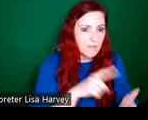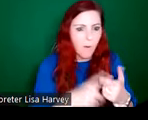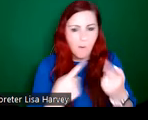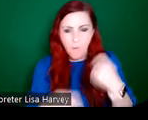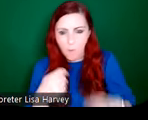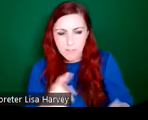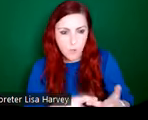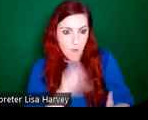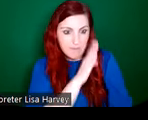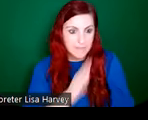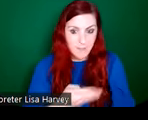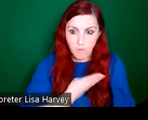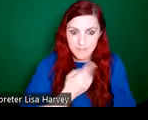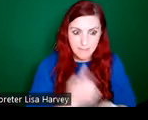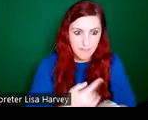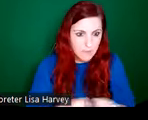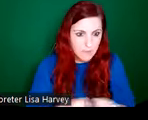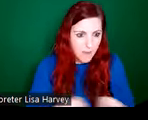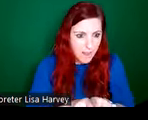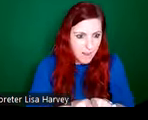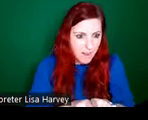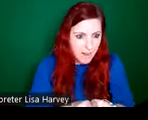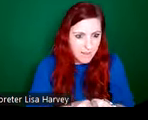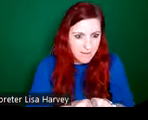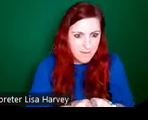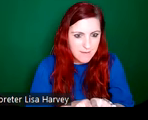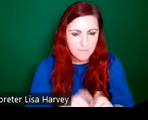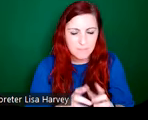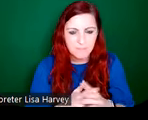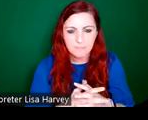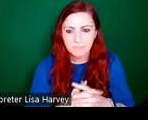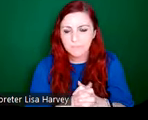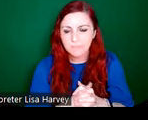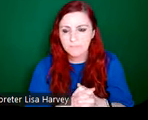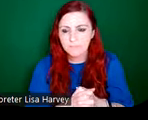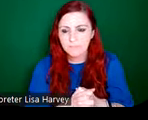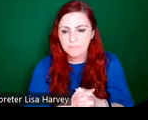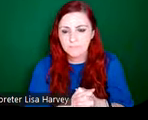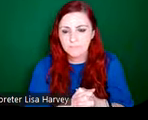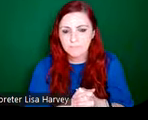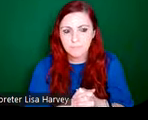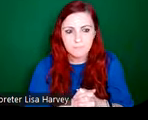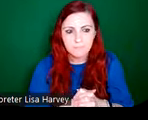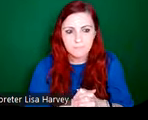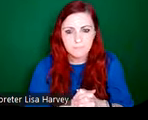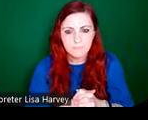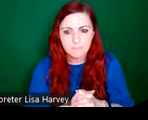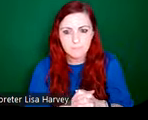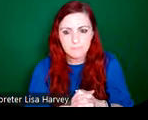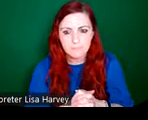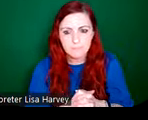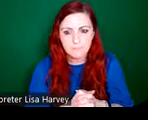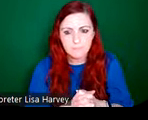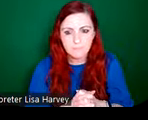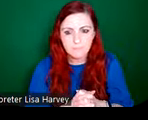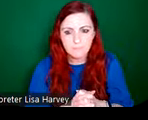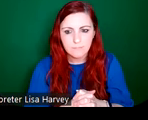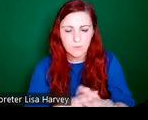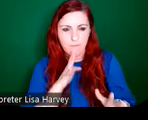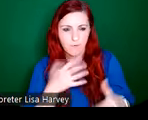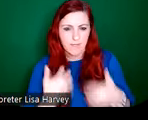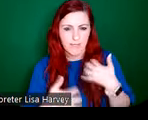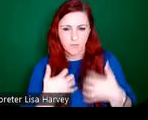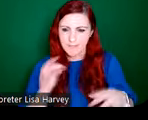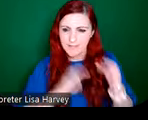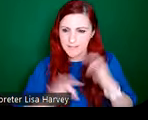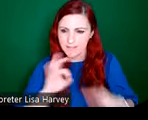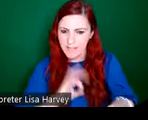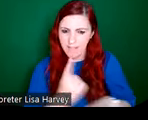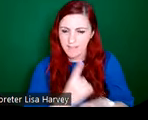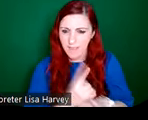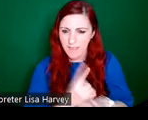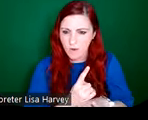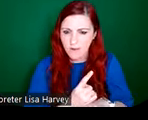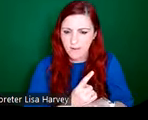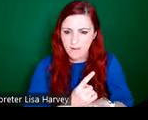or in the mix. It's really a stylized flattened composition, recalls, you know,